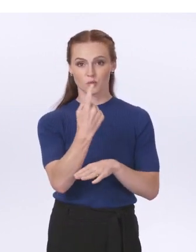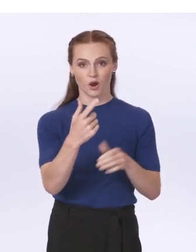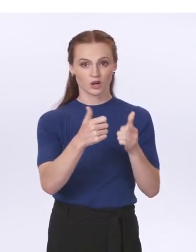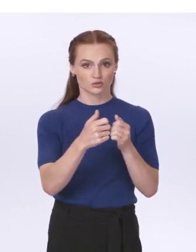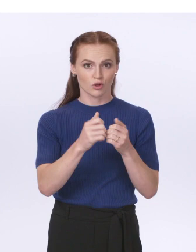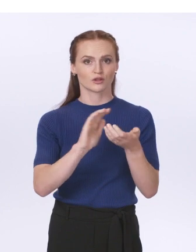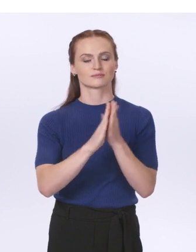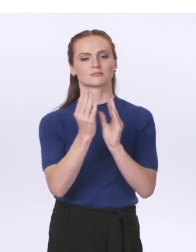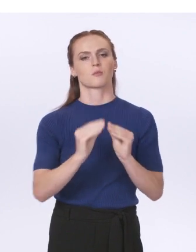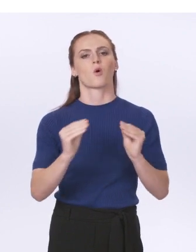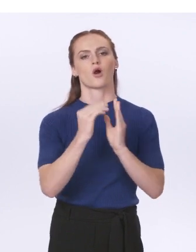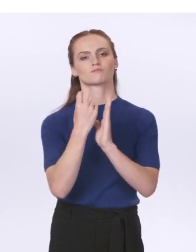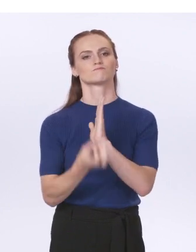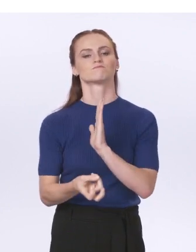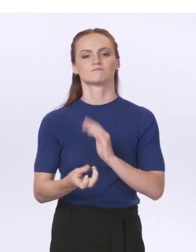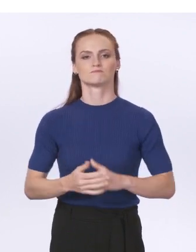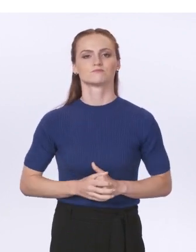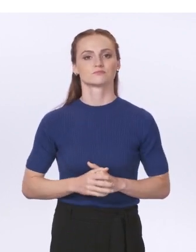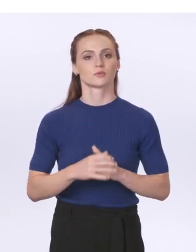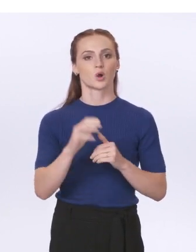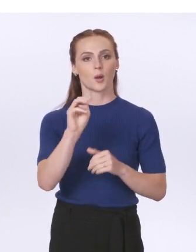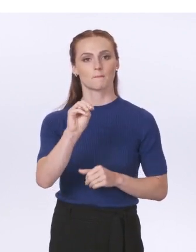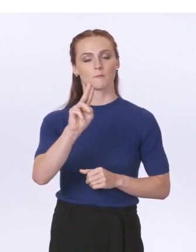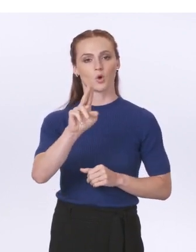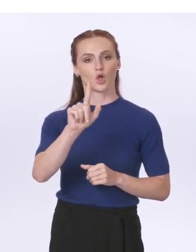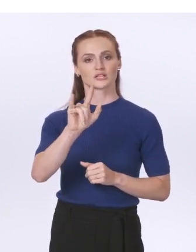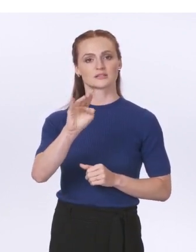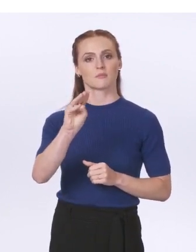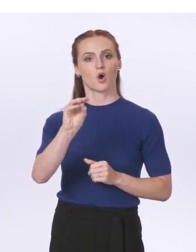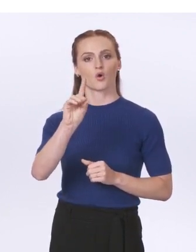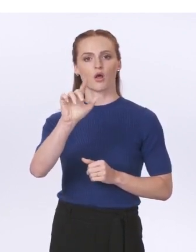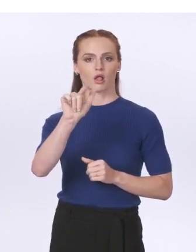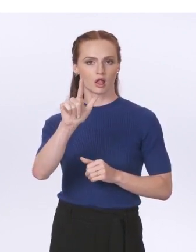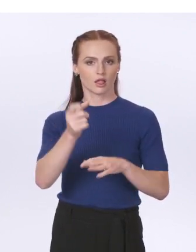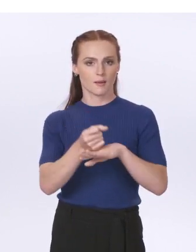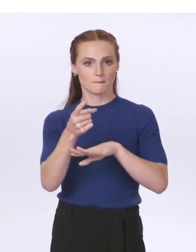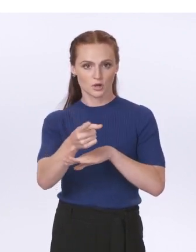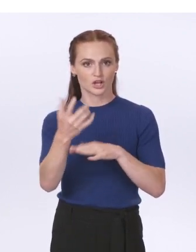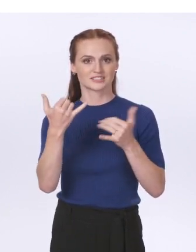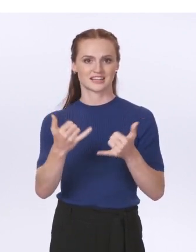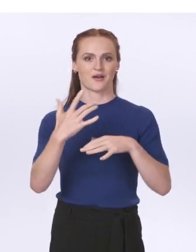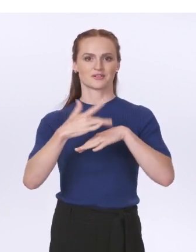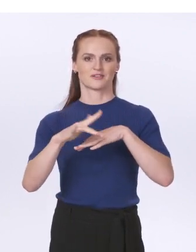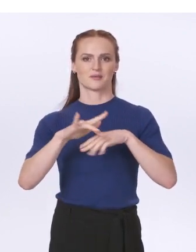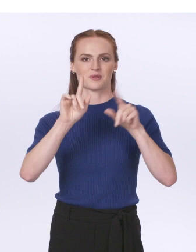Multimodal input is now available as an experimental feature with Meta Quest Pro controllers.